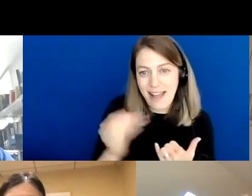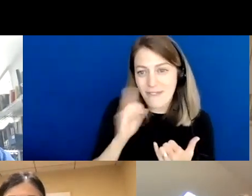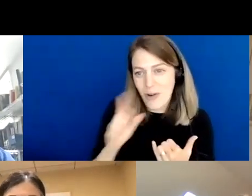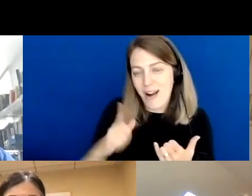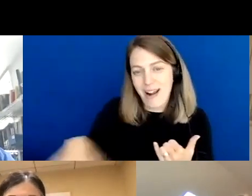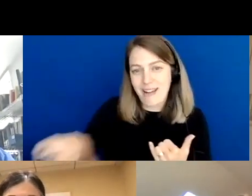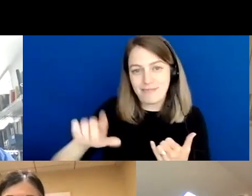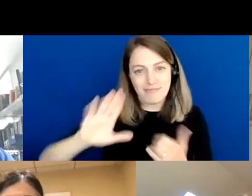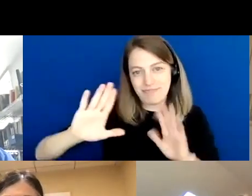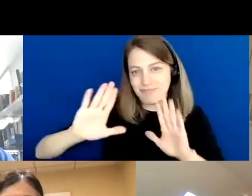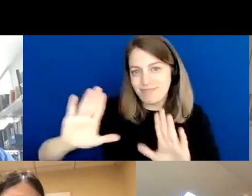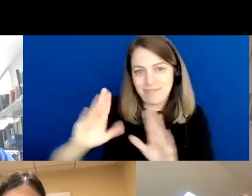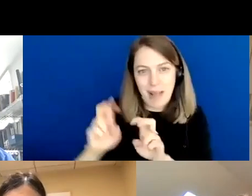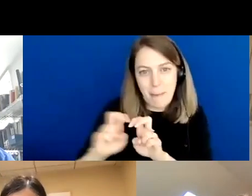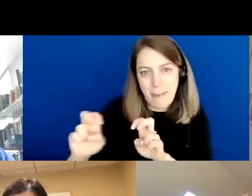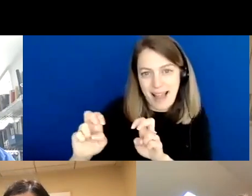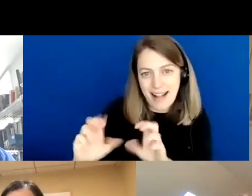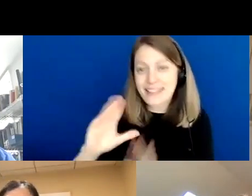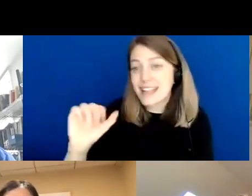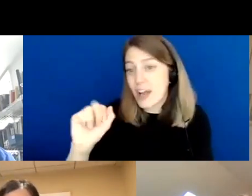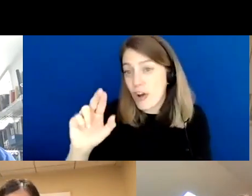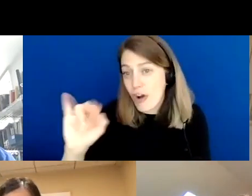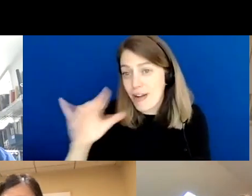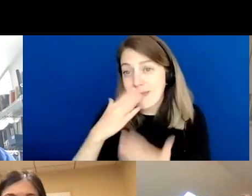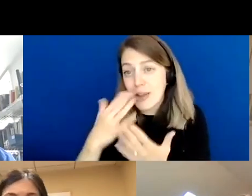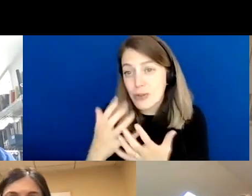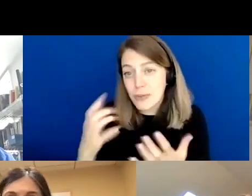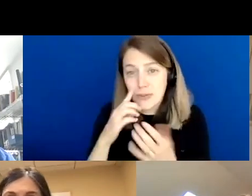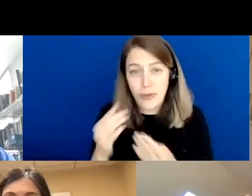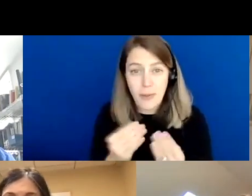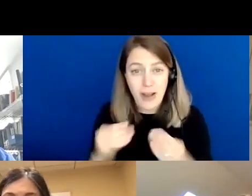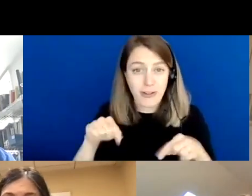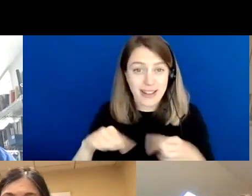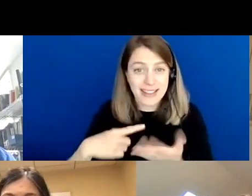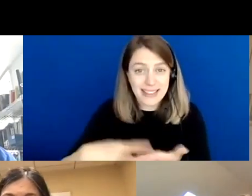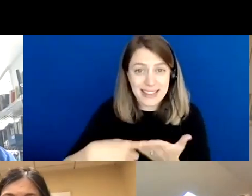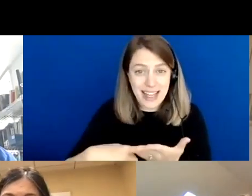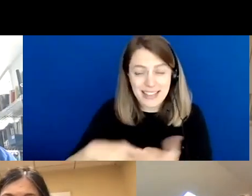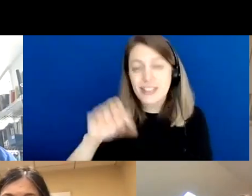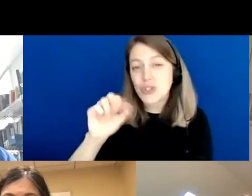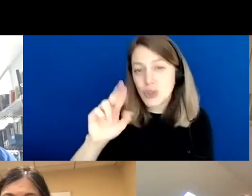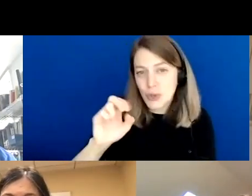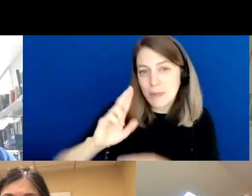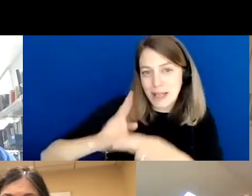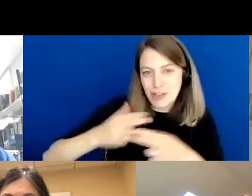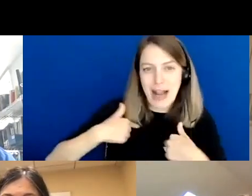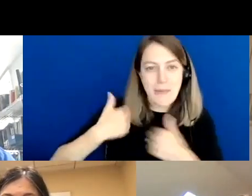thank you so much for moderating this discussion. As Sue mentioned, I'm the Chair of the Legal Studies program and one of